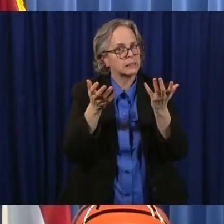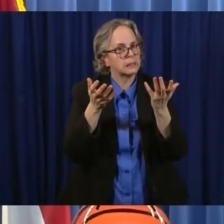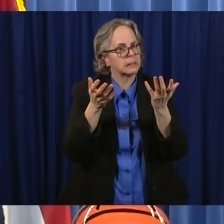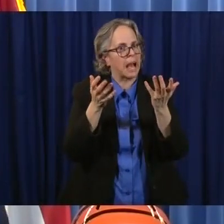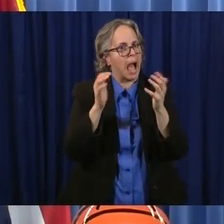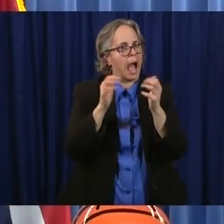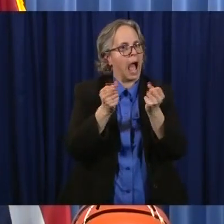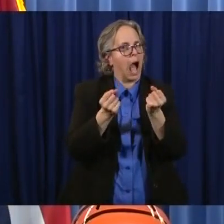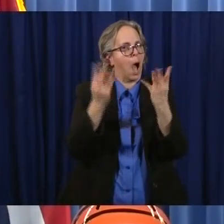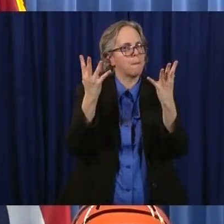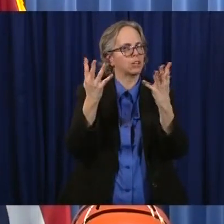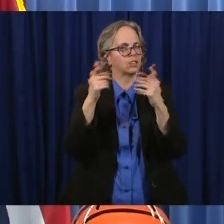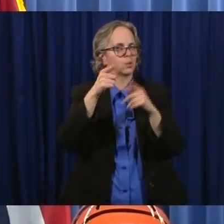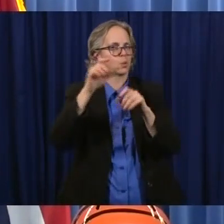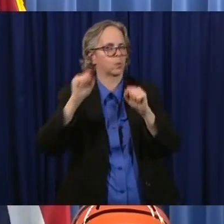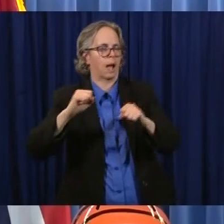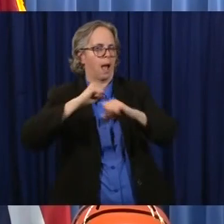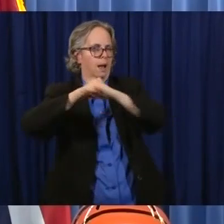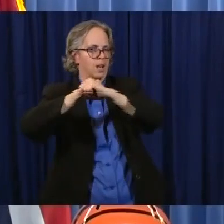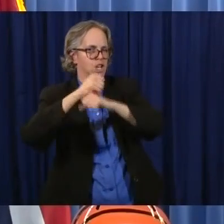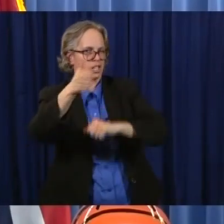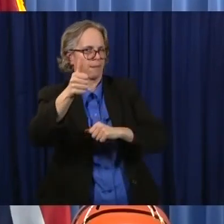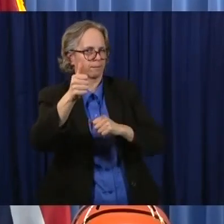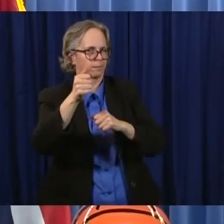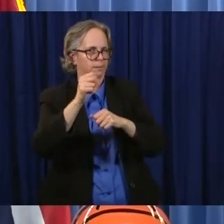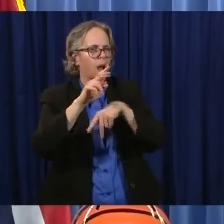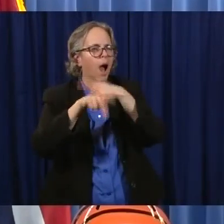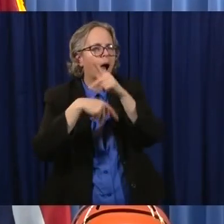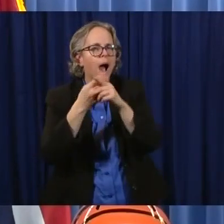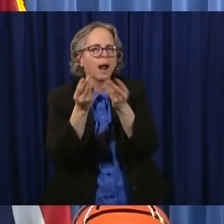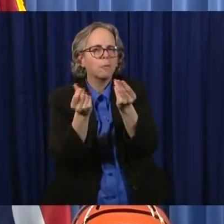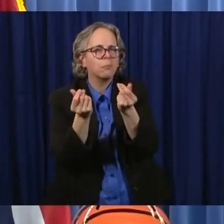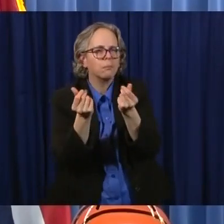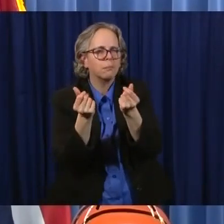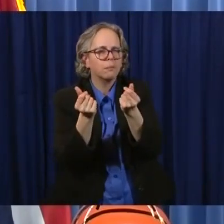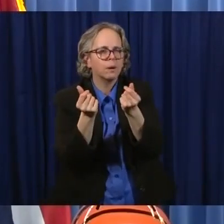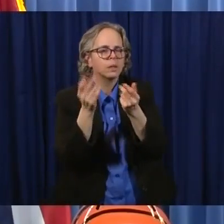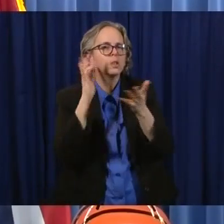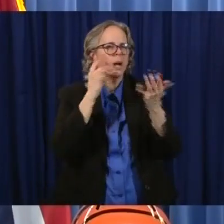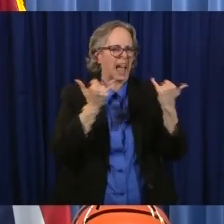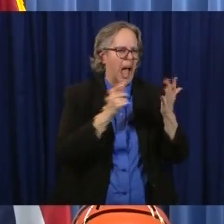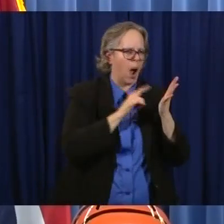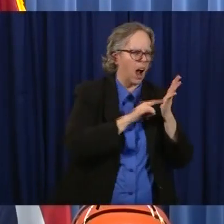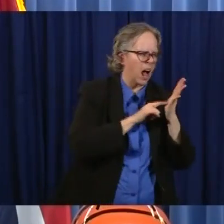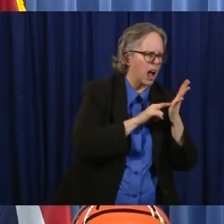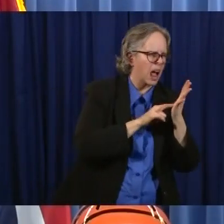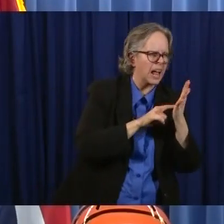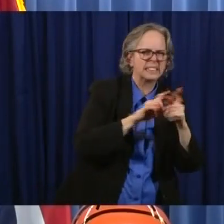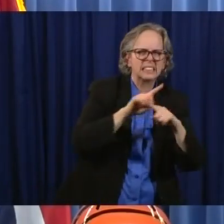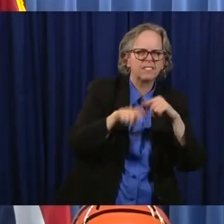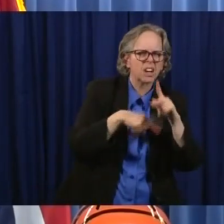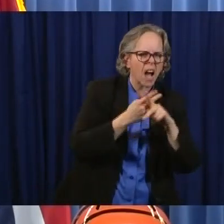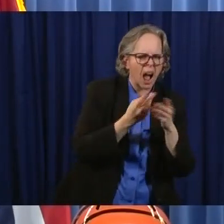YOURSELF A DIFFERENT LAYER OF PROTECTION. WHAT THE MASK IS MADE OF WILL TELL US WHAT THE LEVEL OF PROTECTION IS.